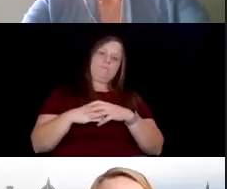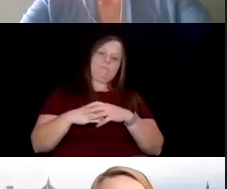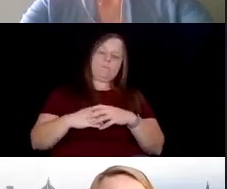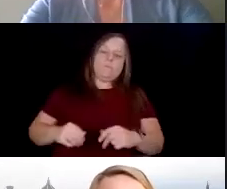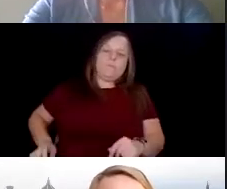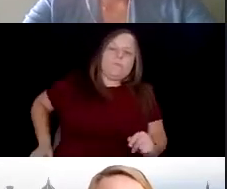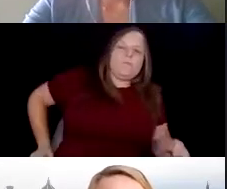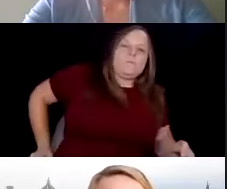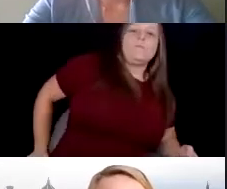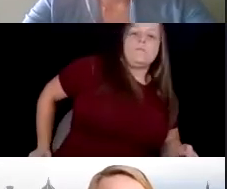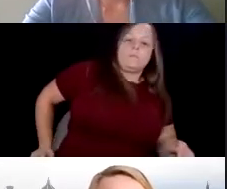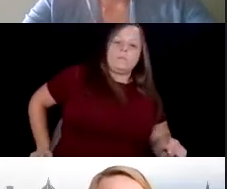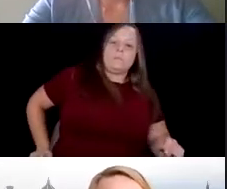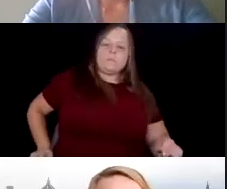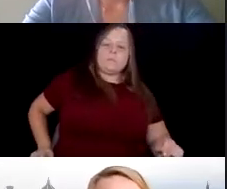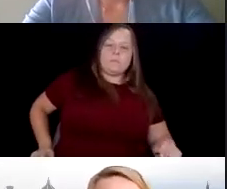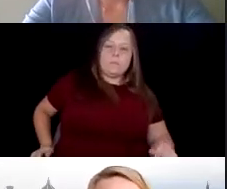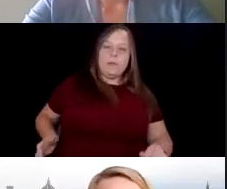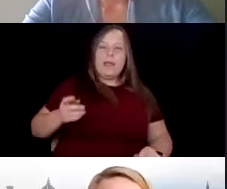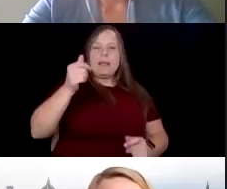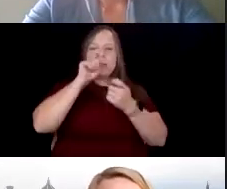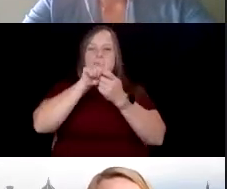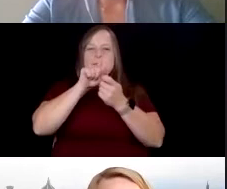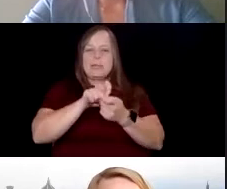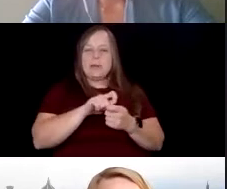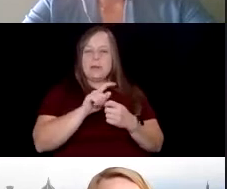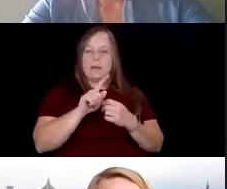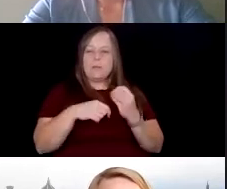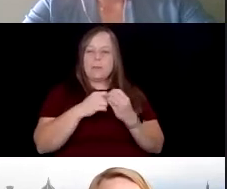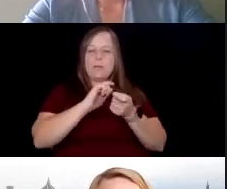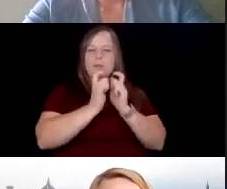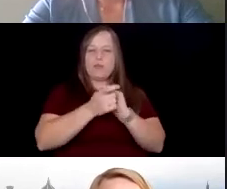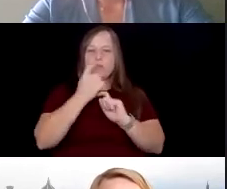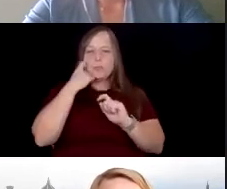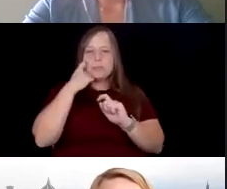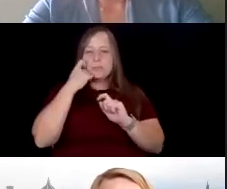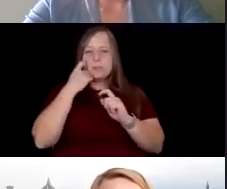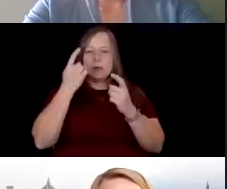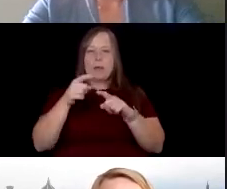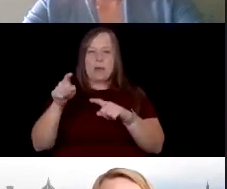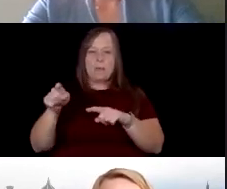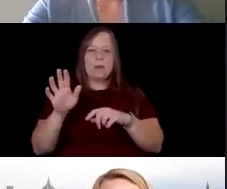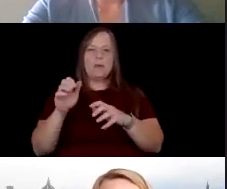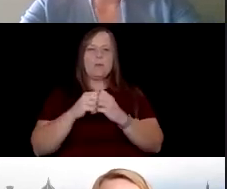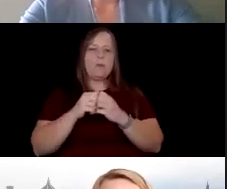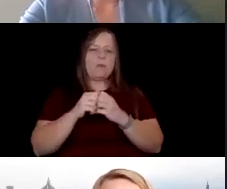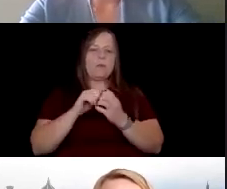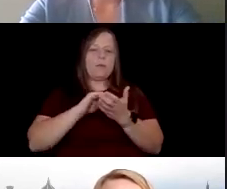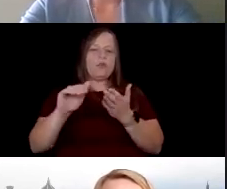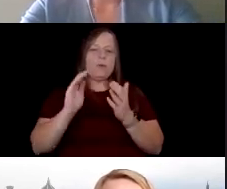Okay, so I'm gonna go into a little bit of detail here about the changes that have been made in terms of people seeking discharge status upgrades